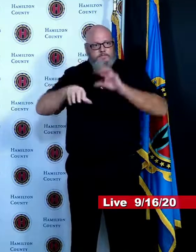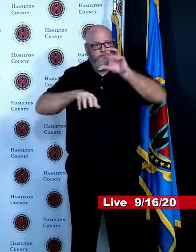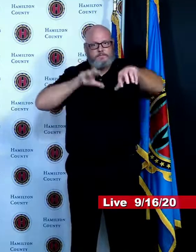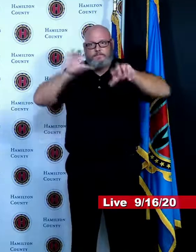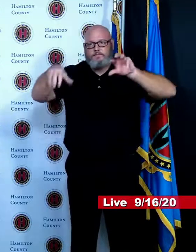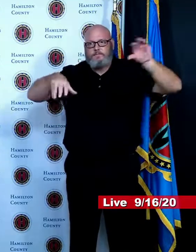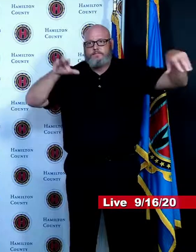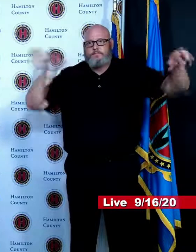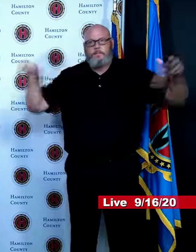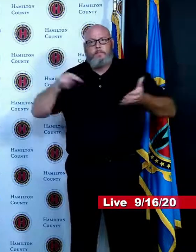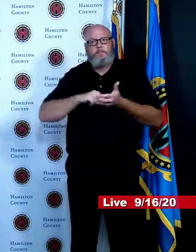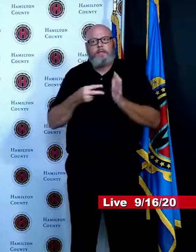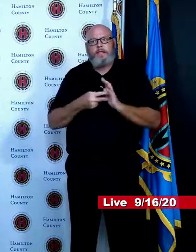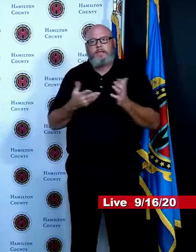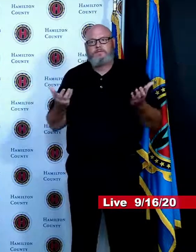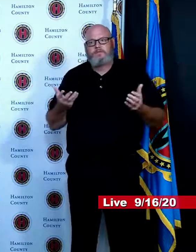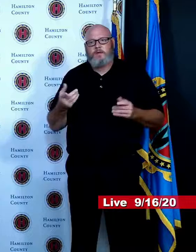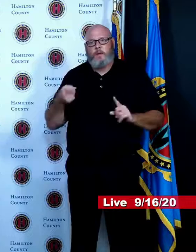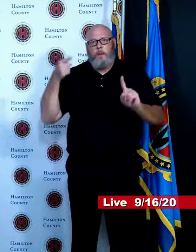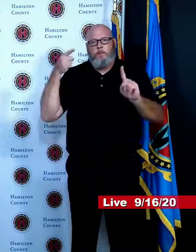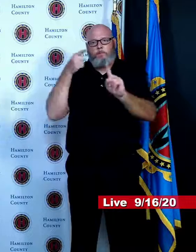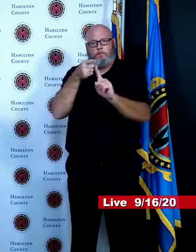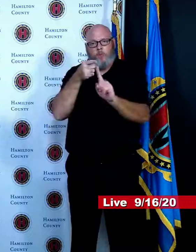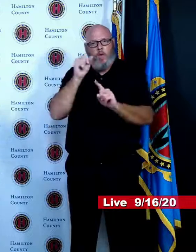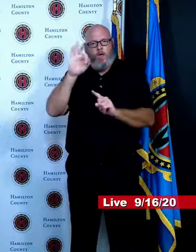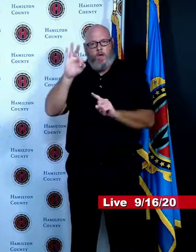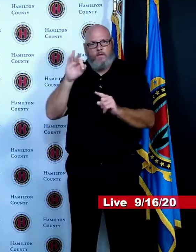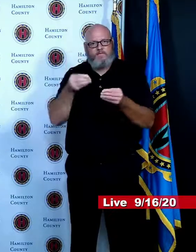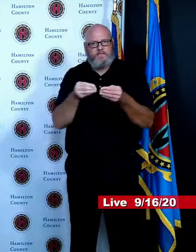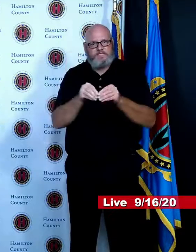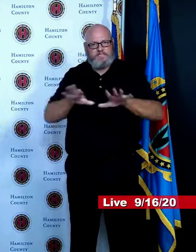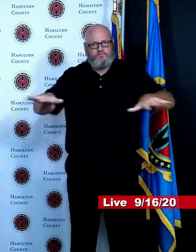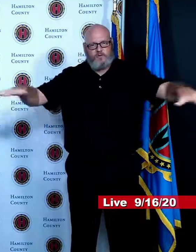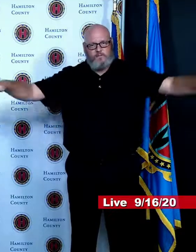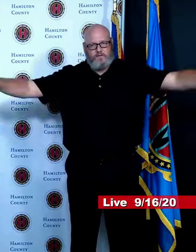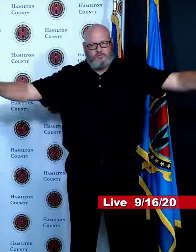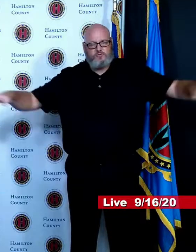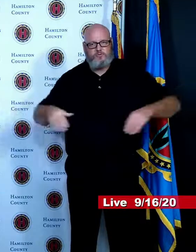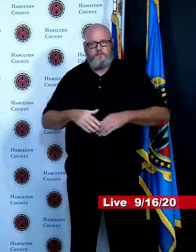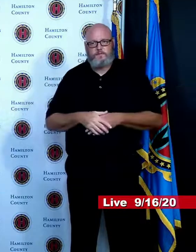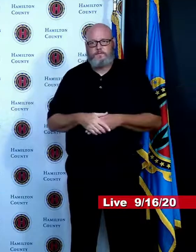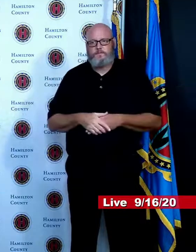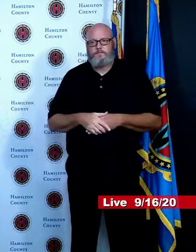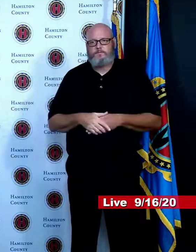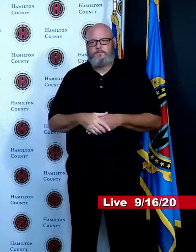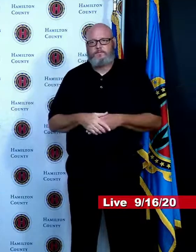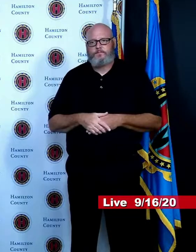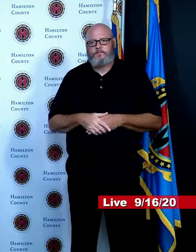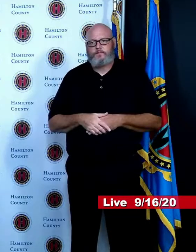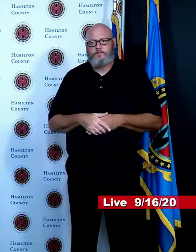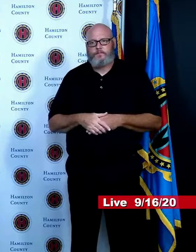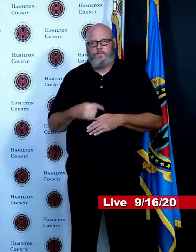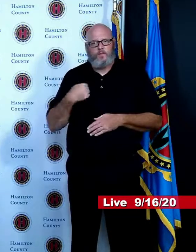a hundred pod points of distribution in Hamilton County more than a hundred